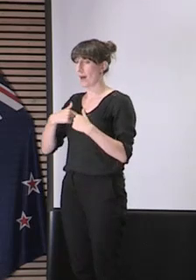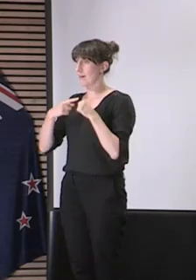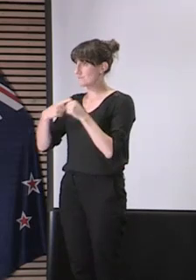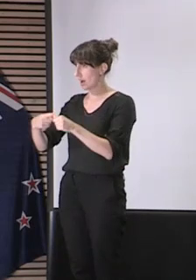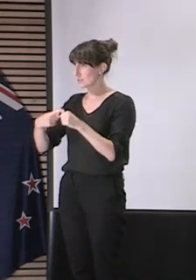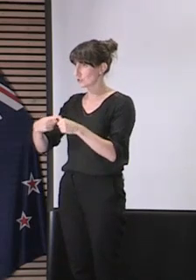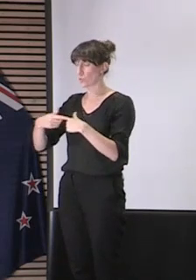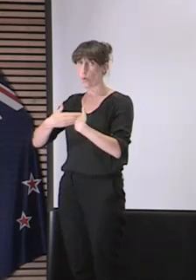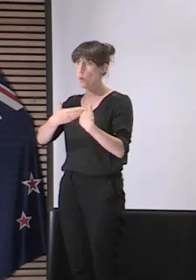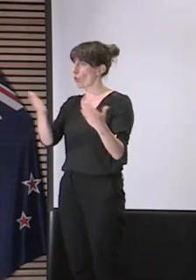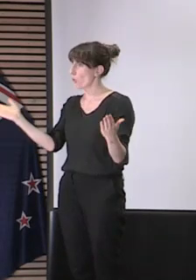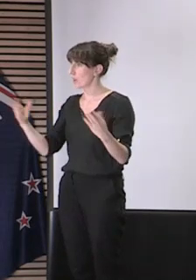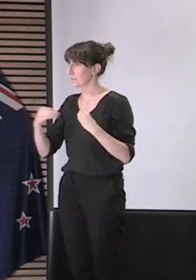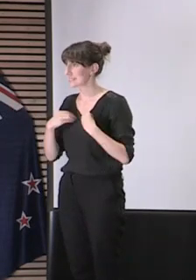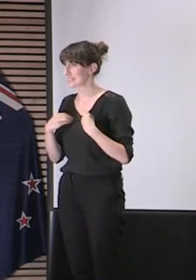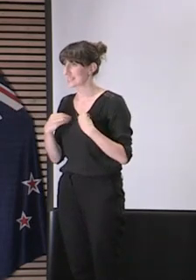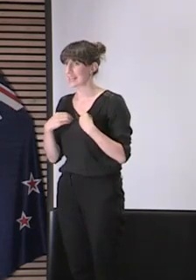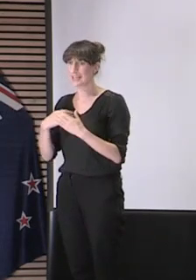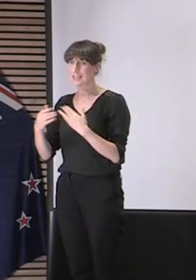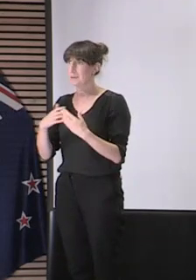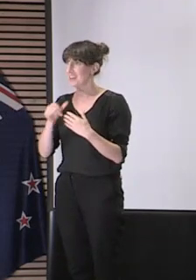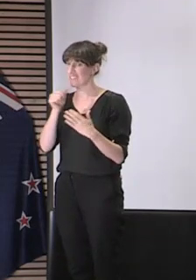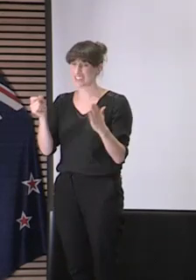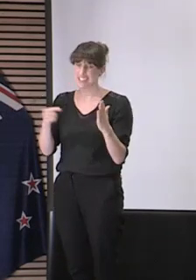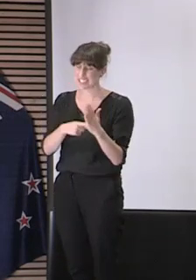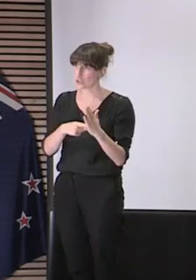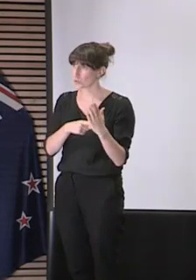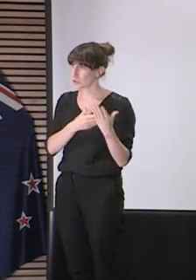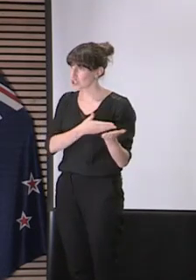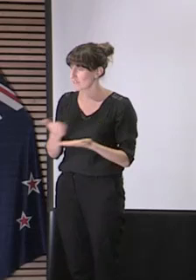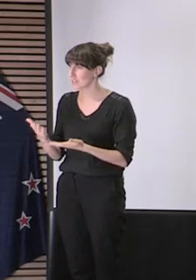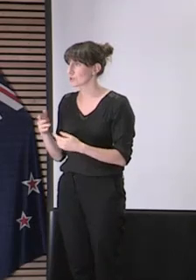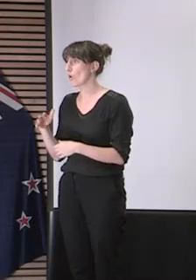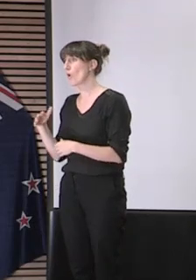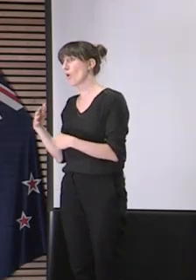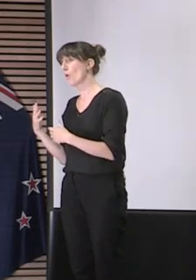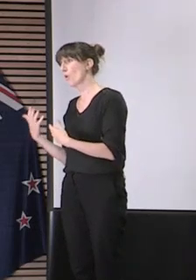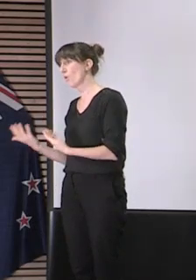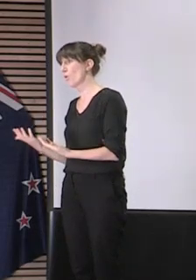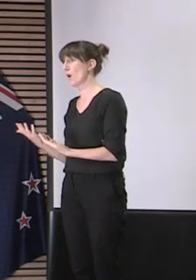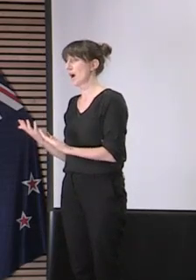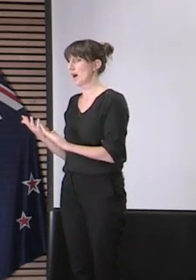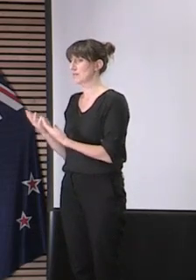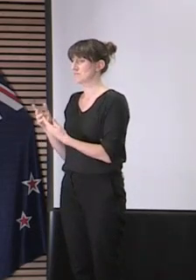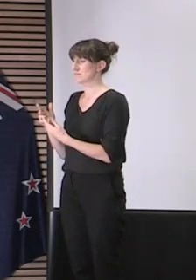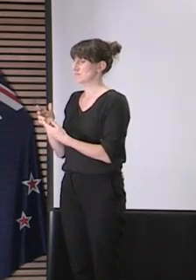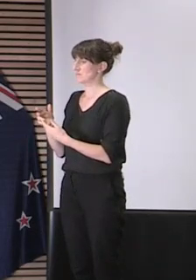share now is with every business. Whether or not you are operating in an essential area or even if you are